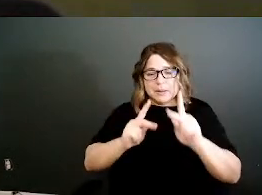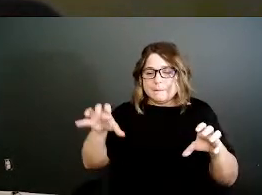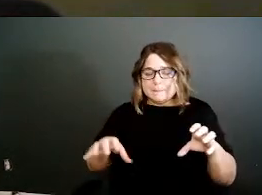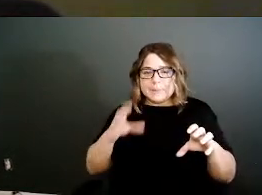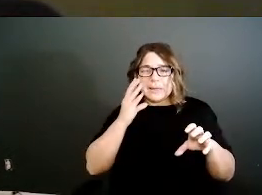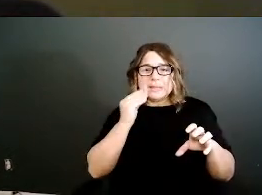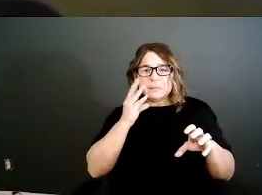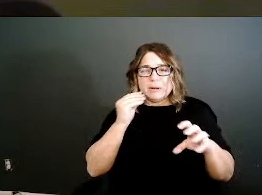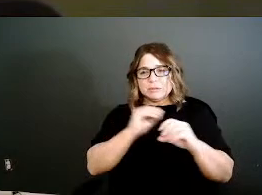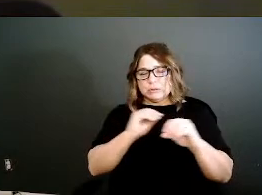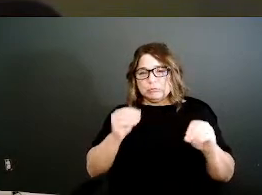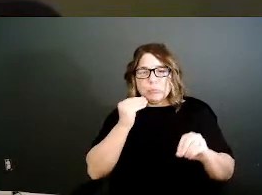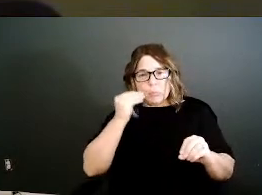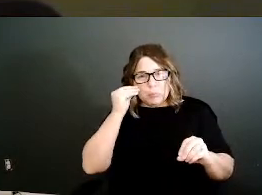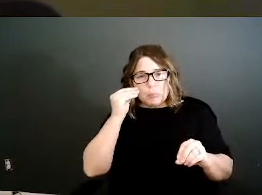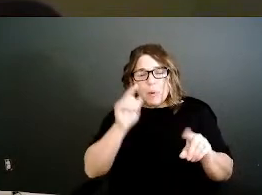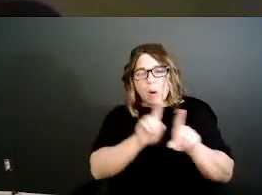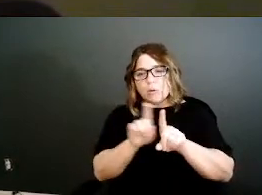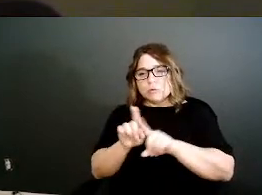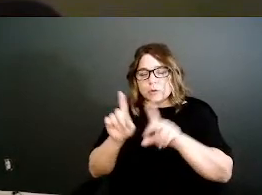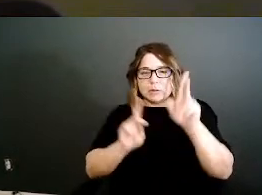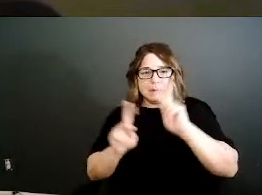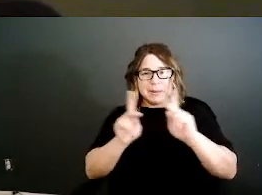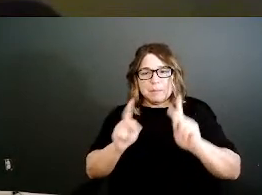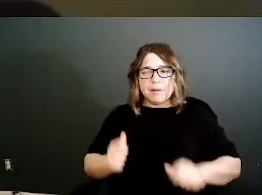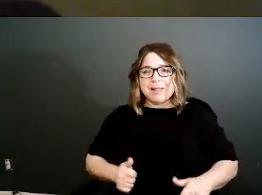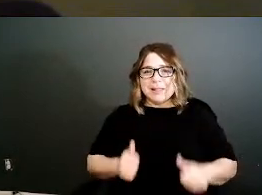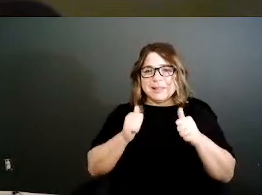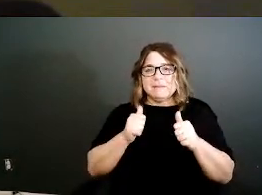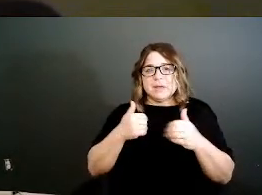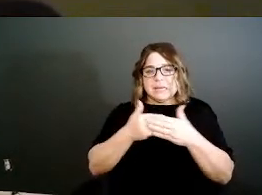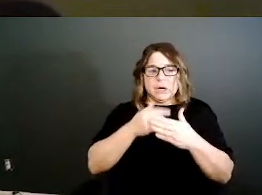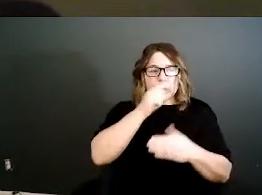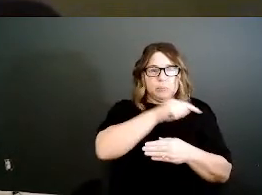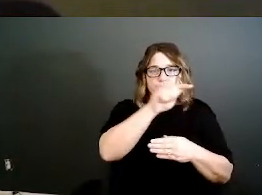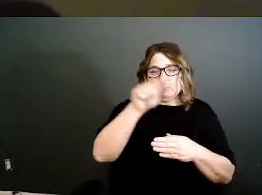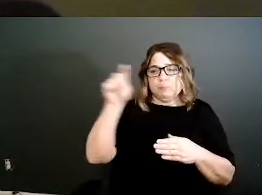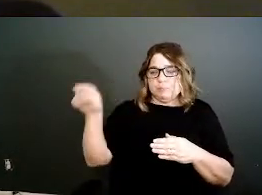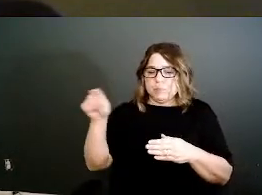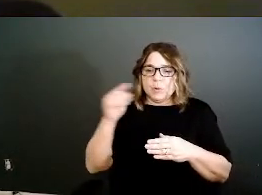MOVED AWAY FROM A POLICE-FOCUSED RESPONSE, WHICH, YOU KNOW, IS IN ALIGNMENT WITH OUR VALUES.